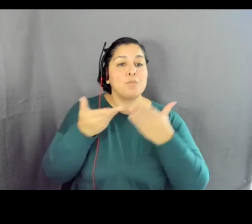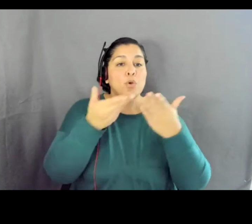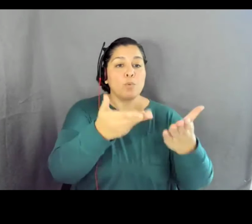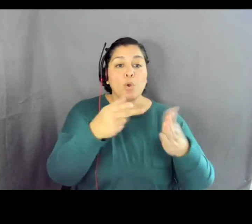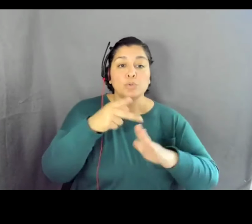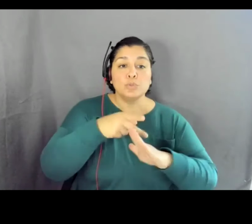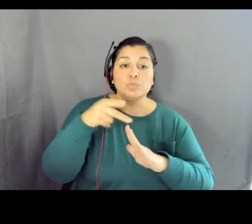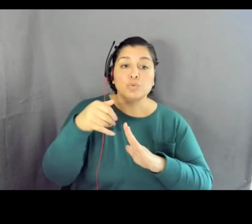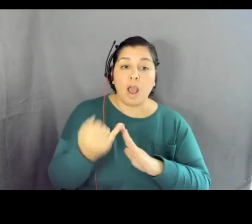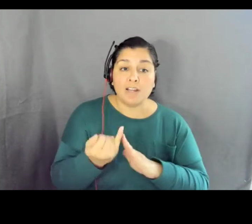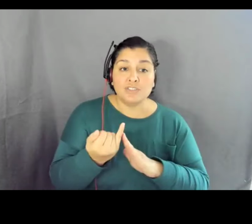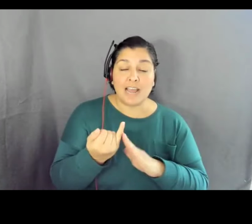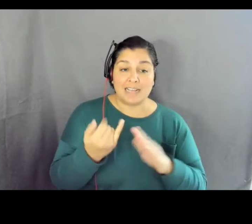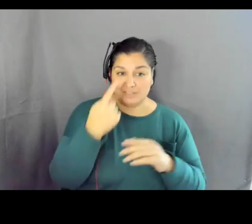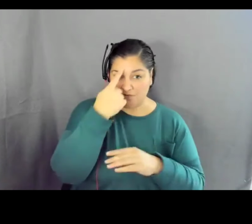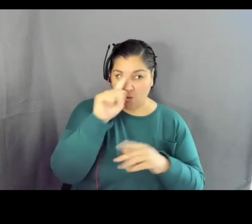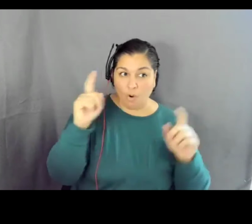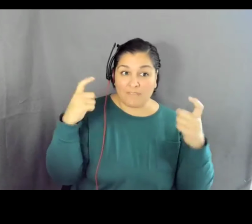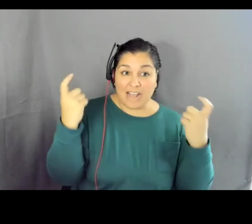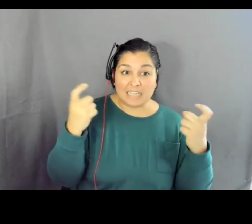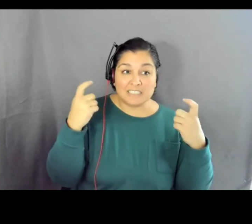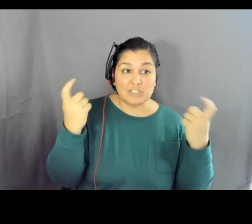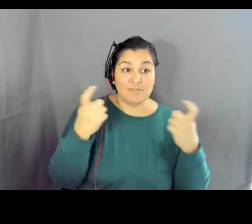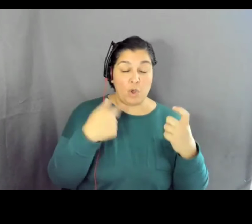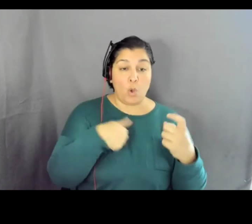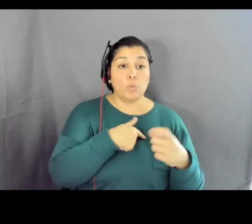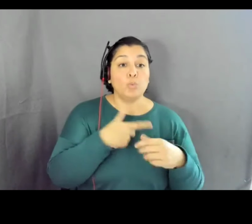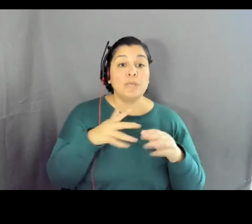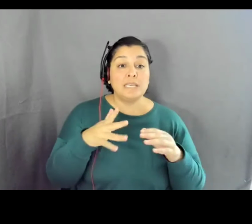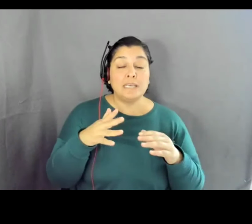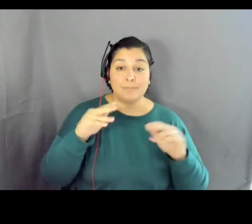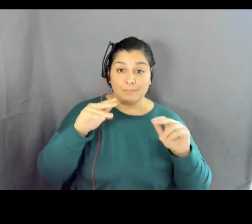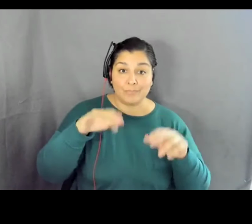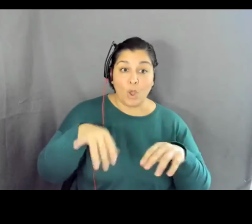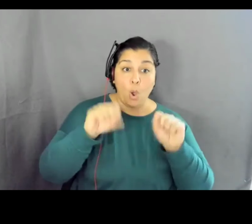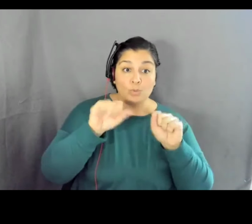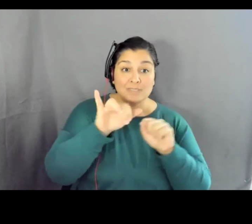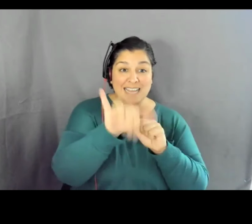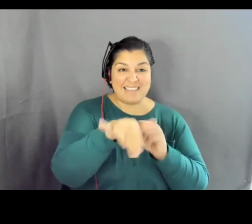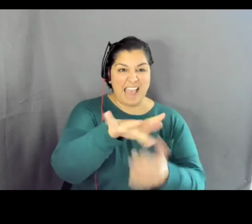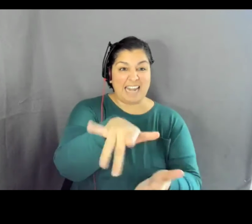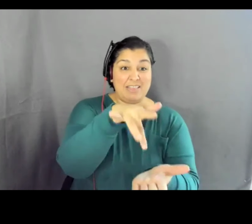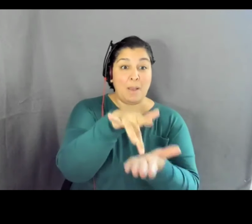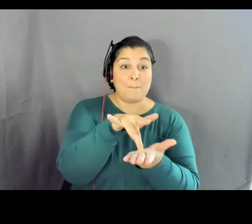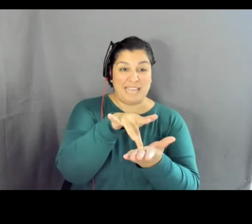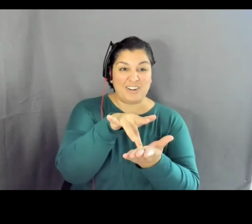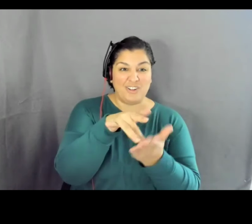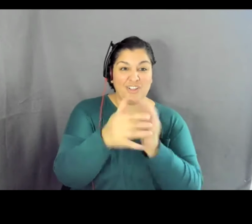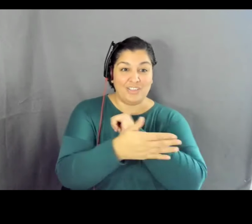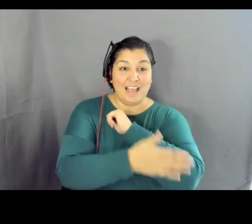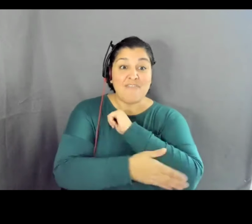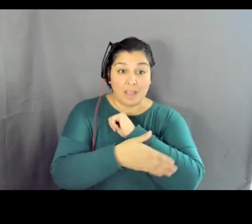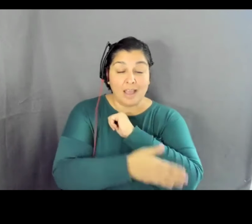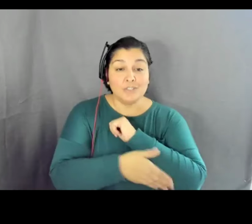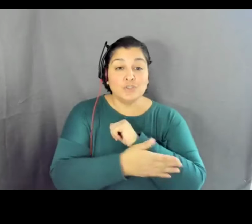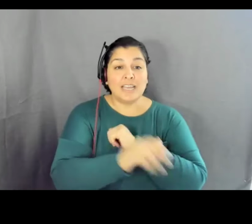that we hosted, in the middle of our country in Arkansas. So it was really this basically a decentralized curatorial,